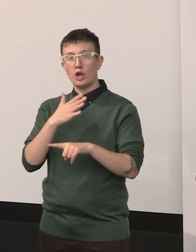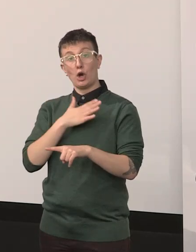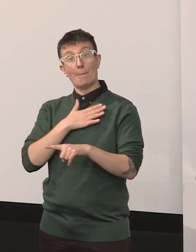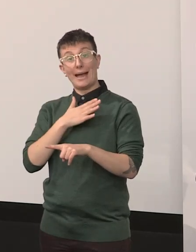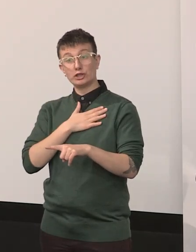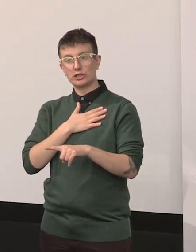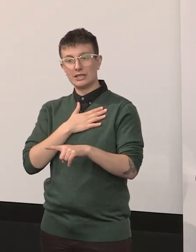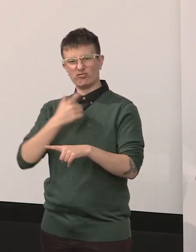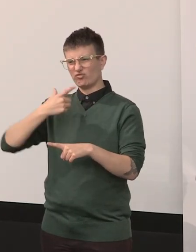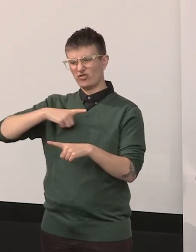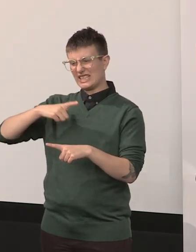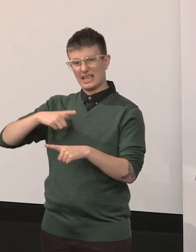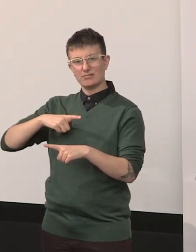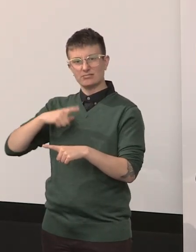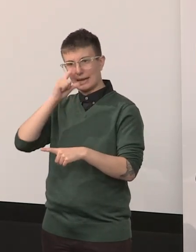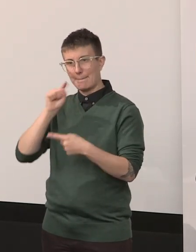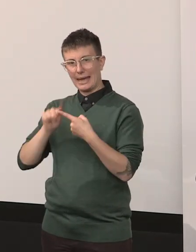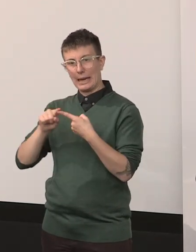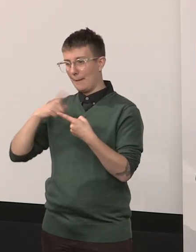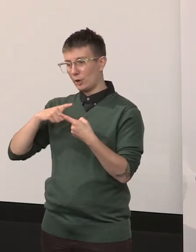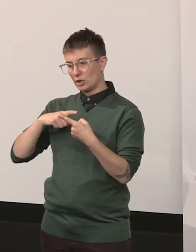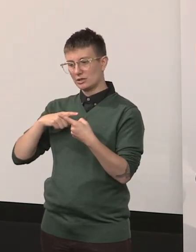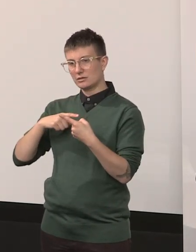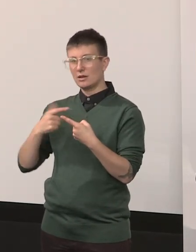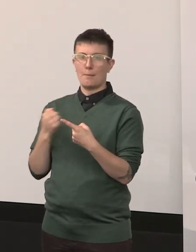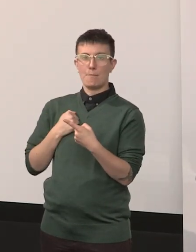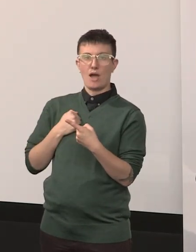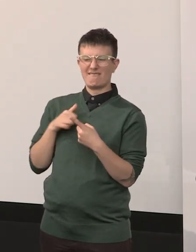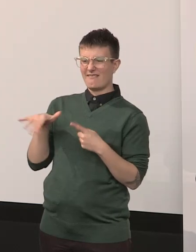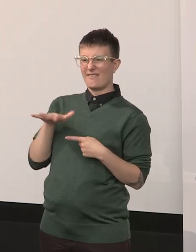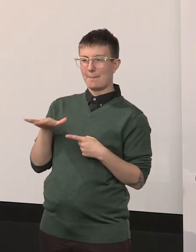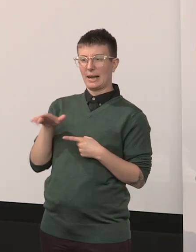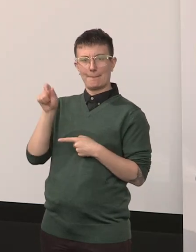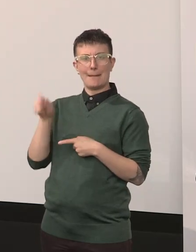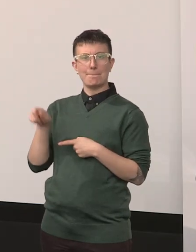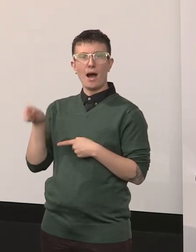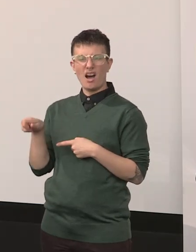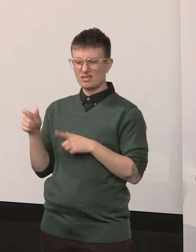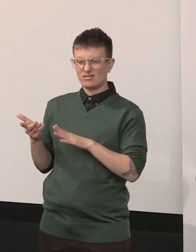one of the exemptions under compassionate grounds is to go and visit a dying relative.